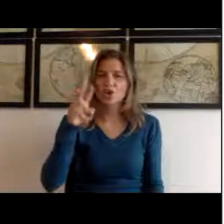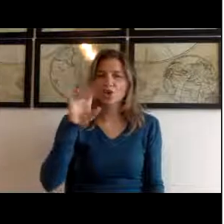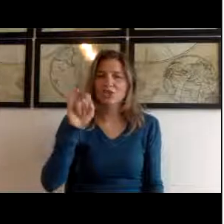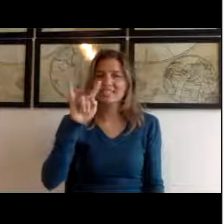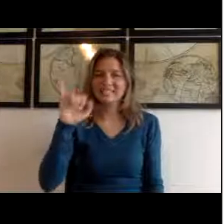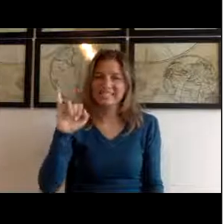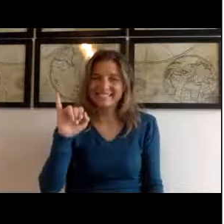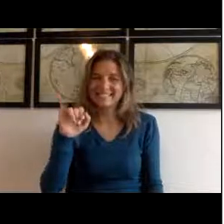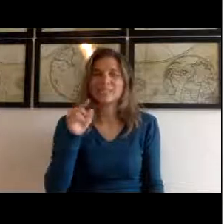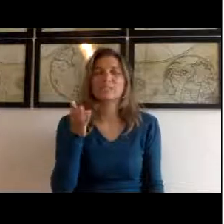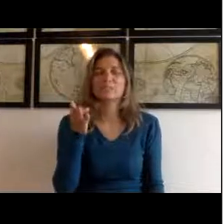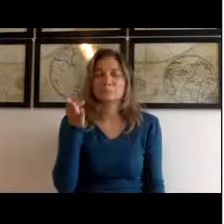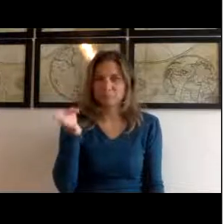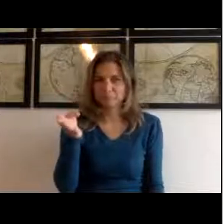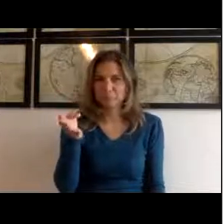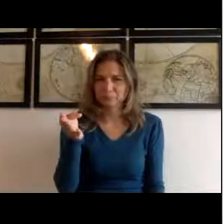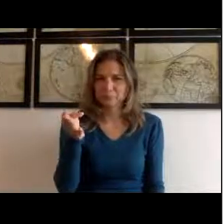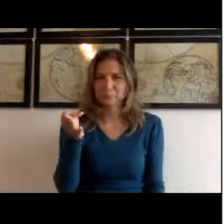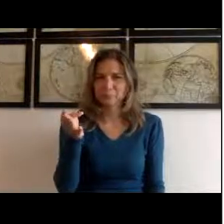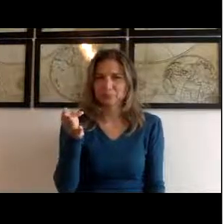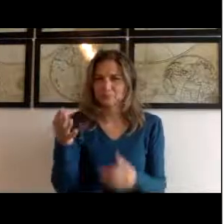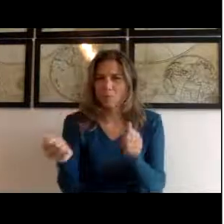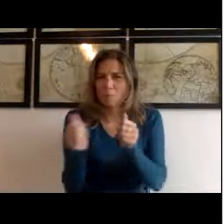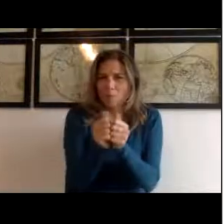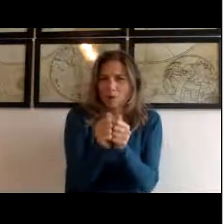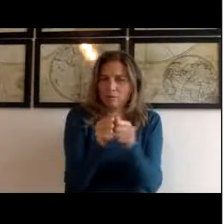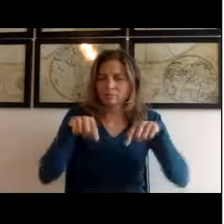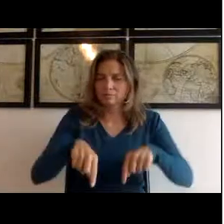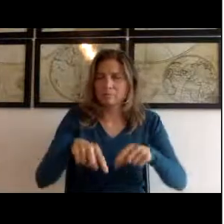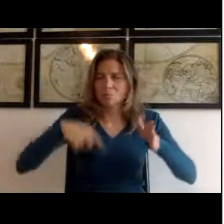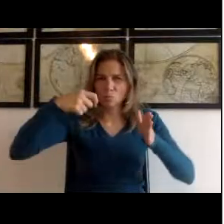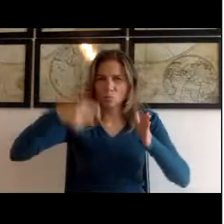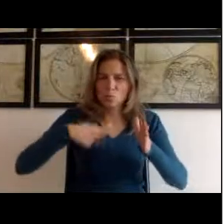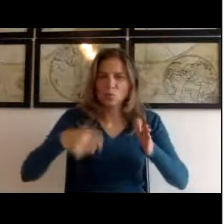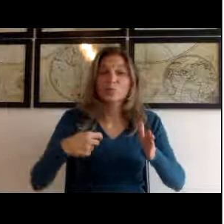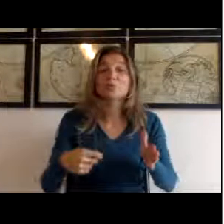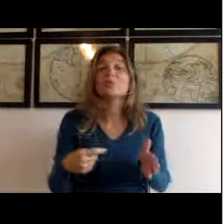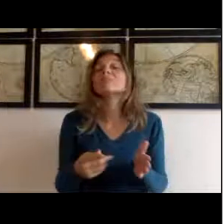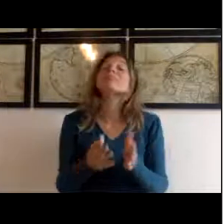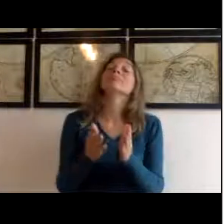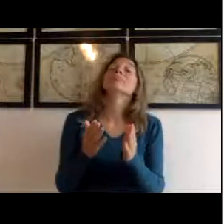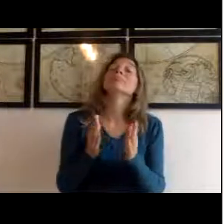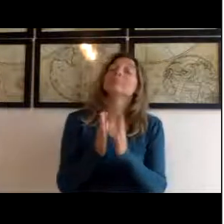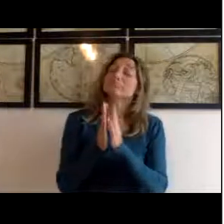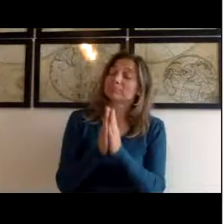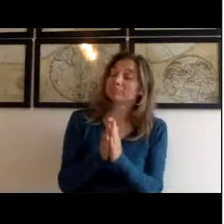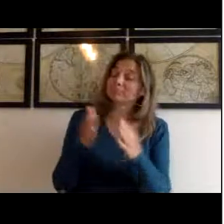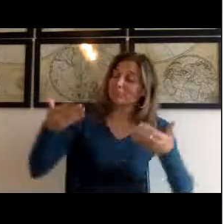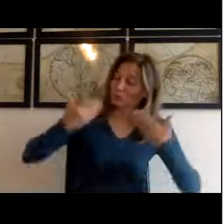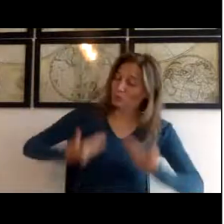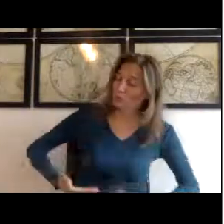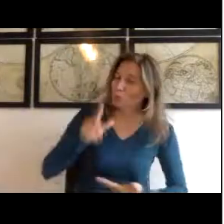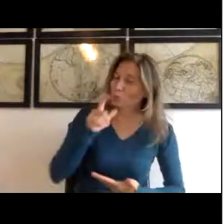It'd be wonderful if you could introduce yourself, Shane. You are going to share your slides as well.